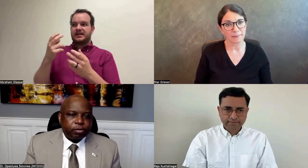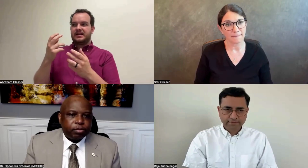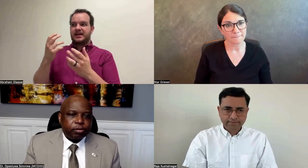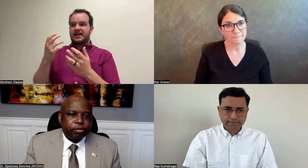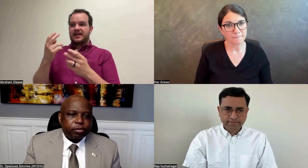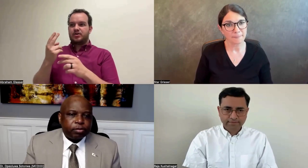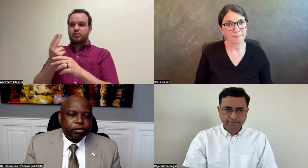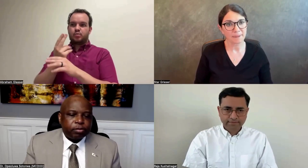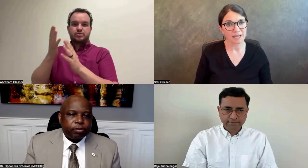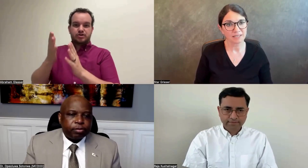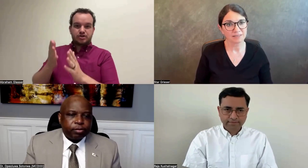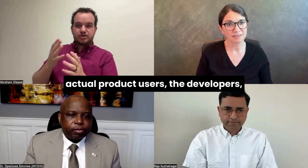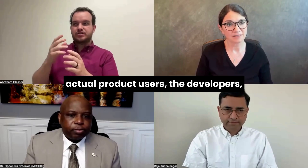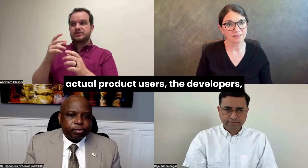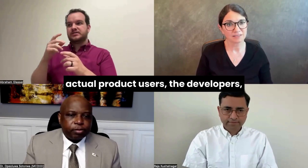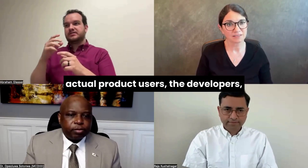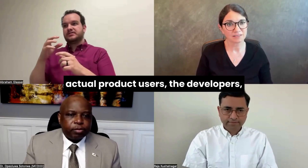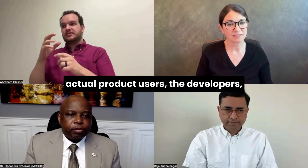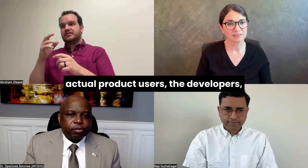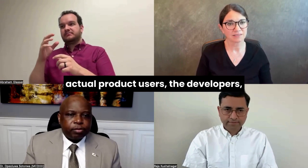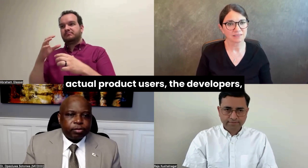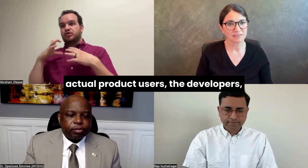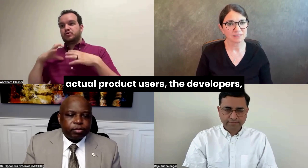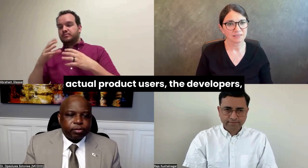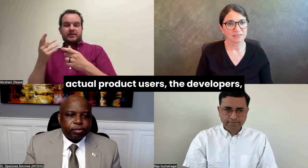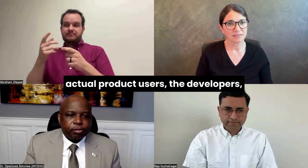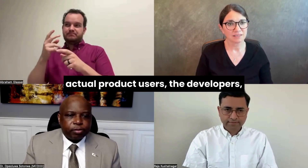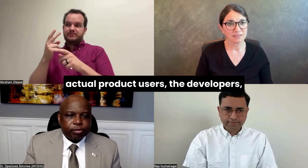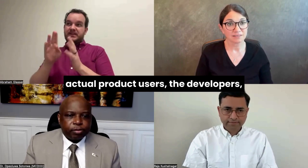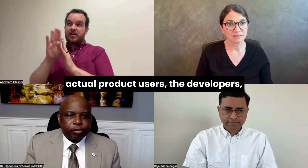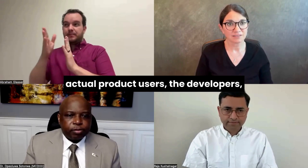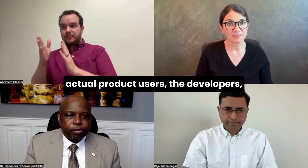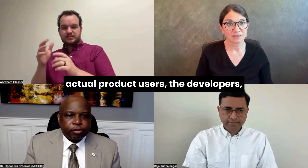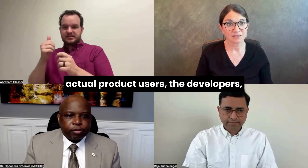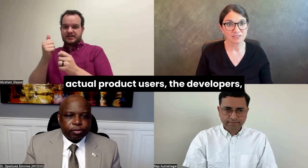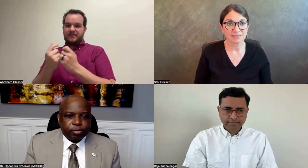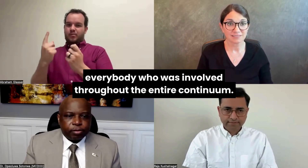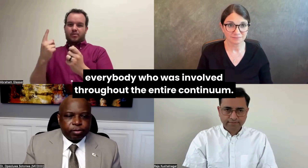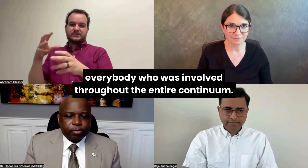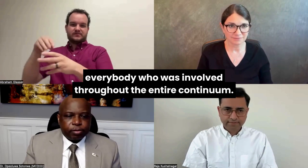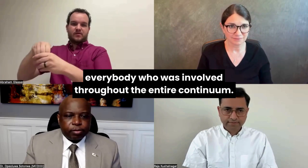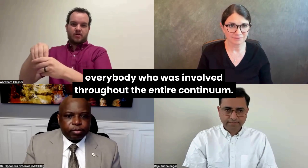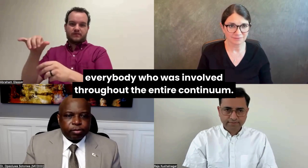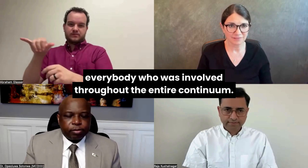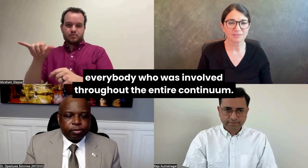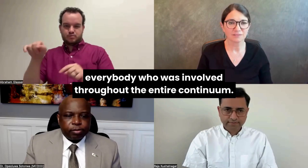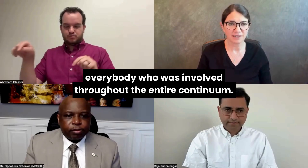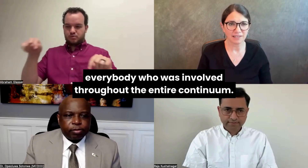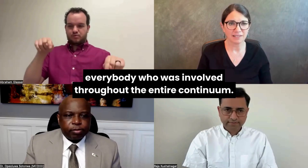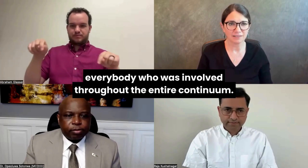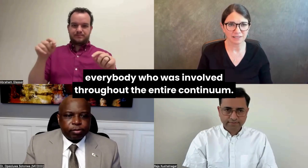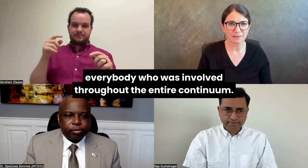actual product users, the developers, everybody who was involved throughout the entire continuum.